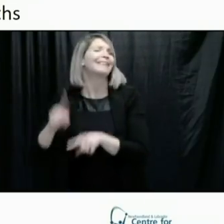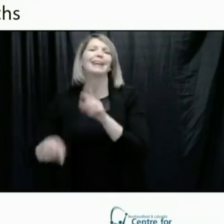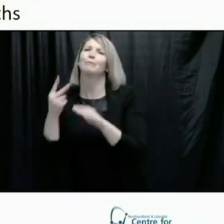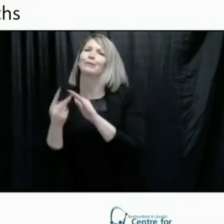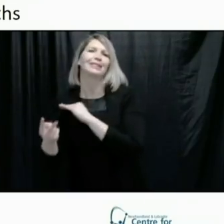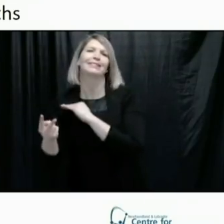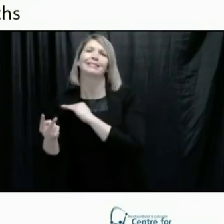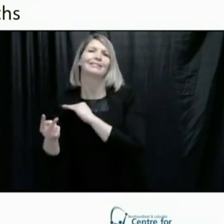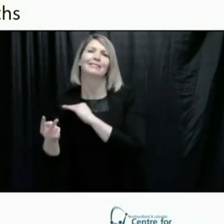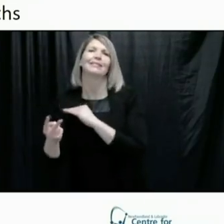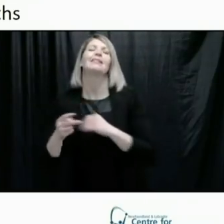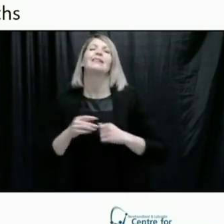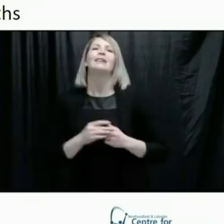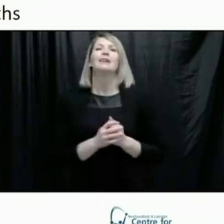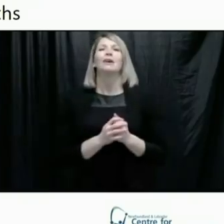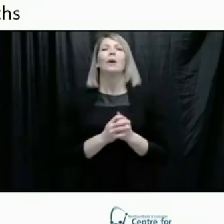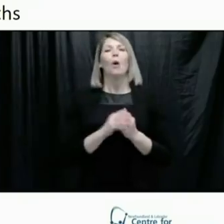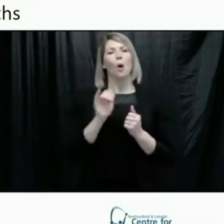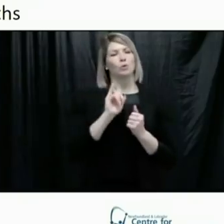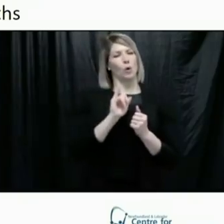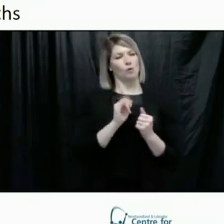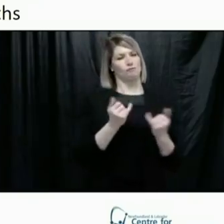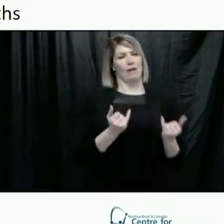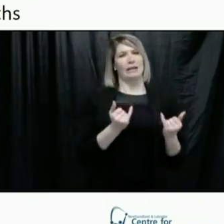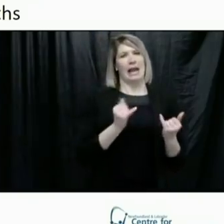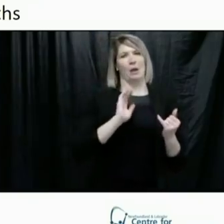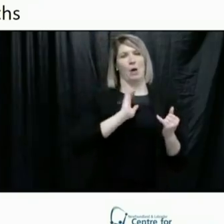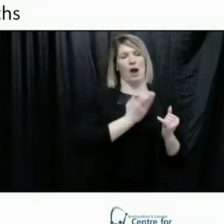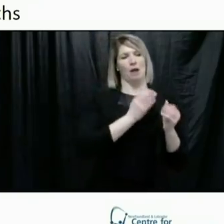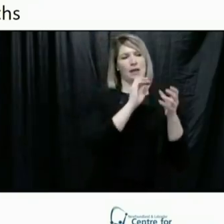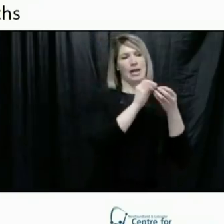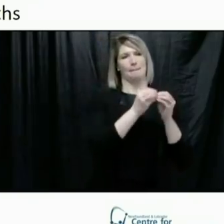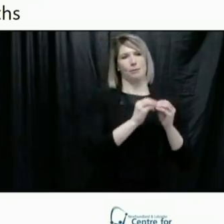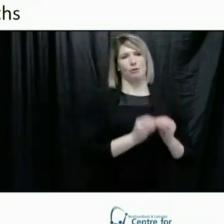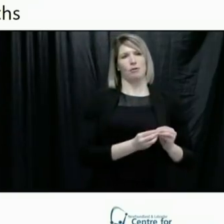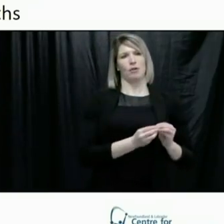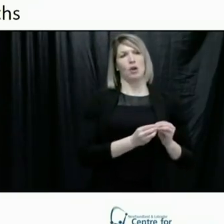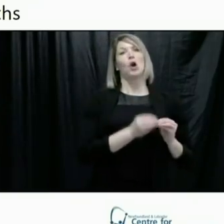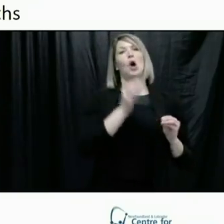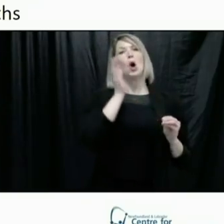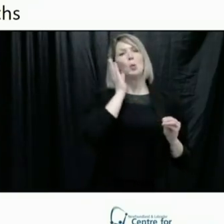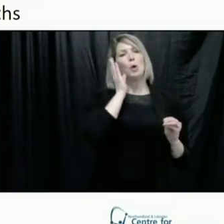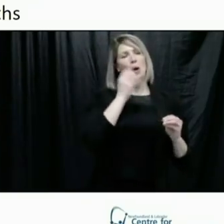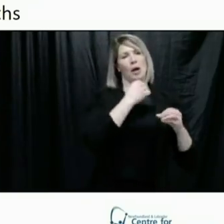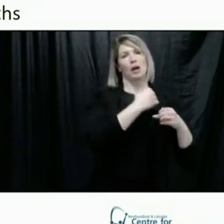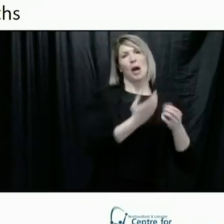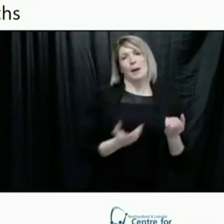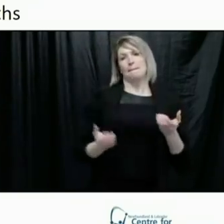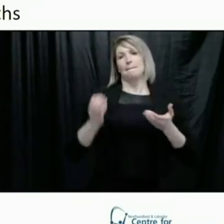CERTAIN PARAMETERS BEYOND THAT. WE WANT TO LOOK AT CONSISTENCY WITH THE MODEL THAT WE HAVE